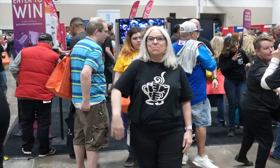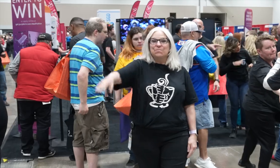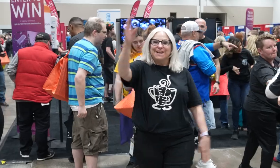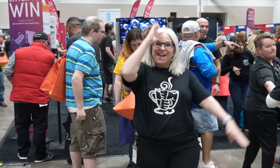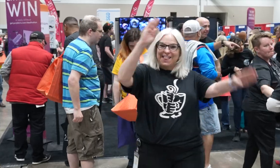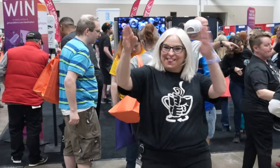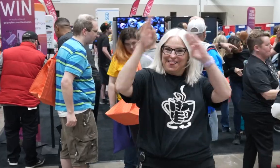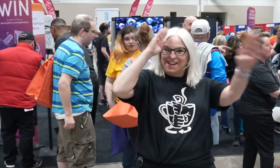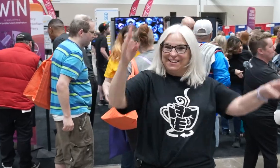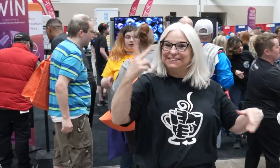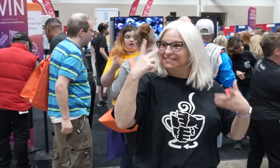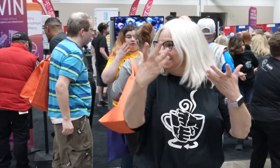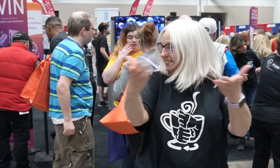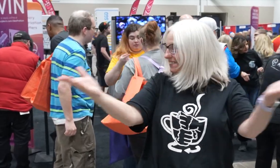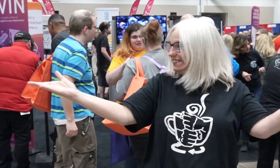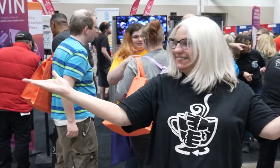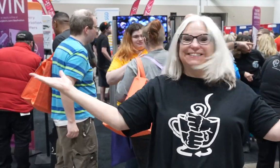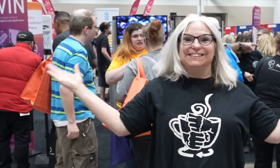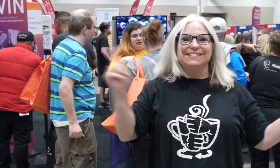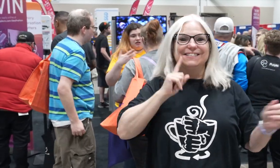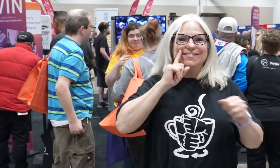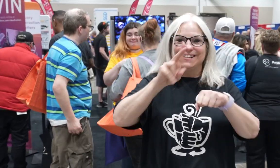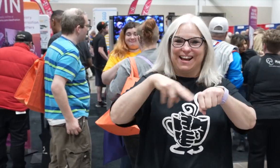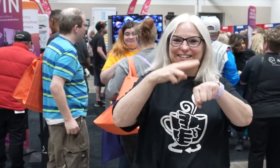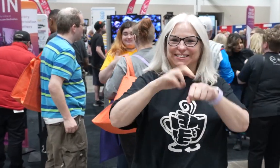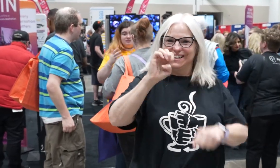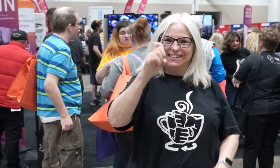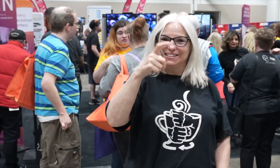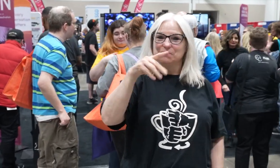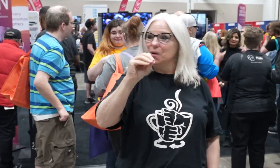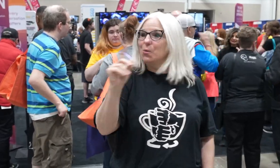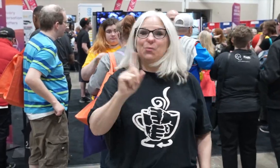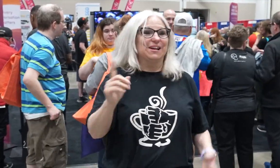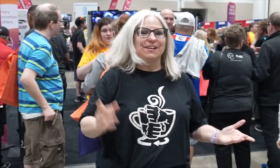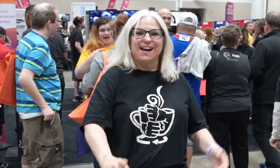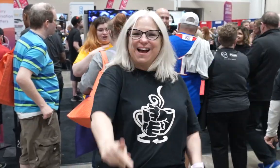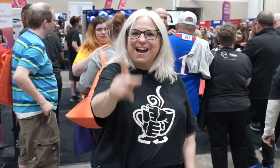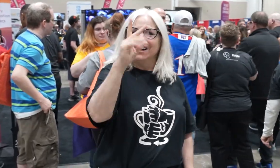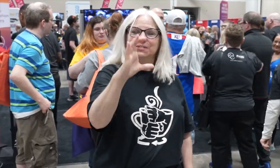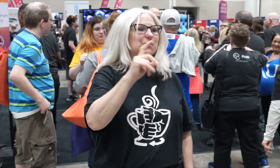Hello! Do you see all this? It’s the DeafNation Expo at Kansas City!